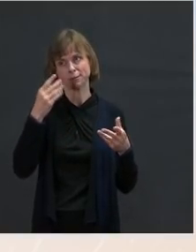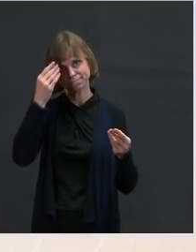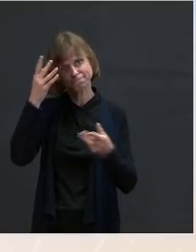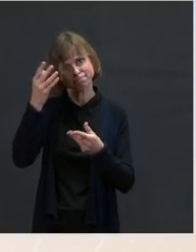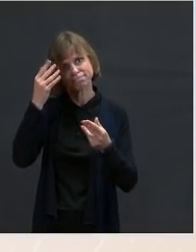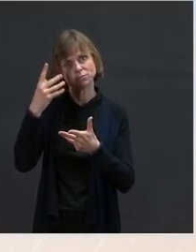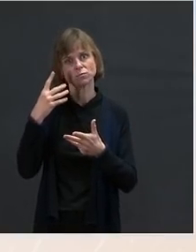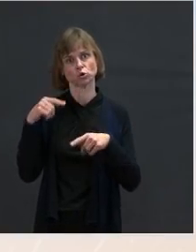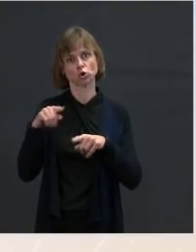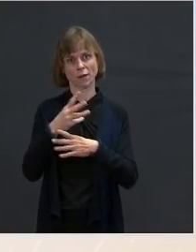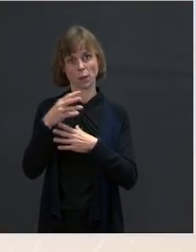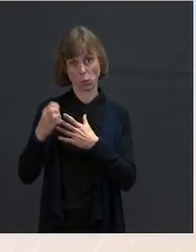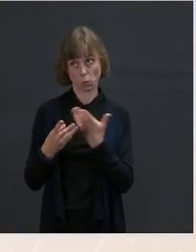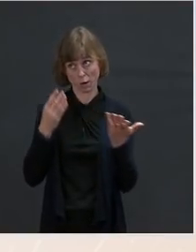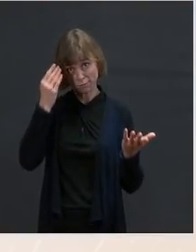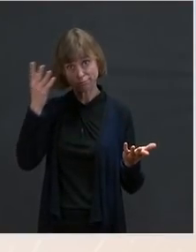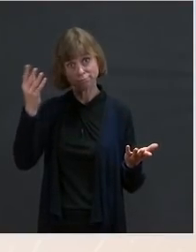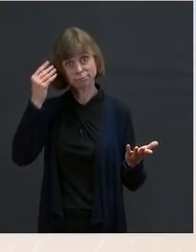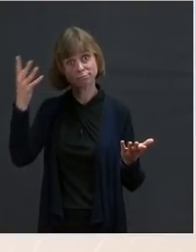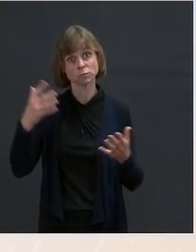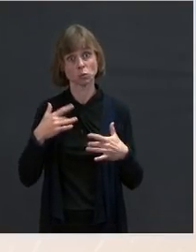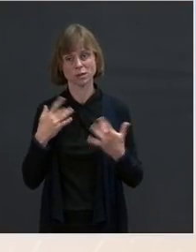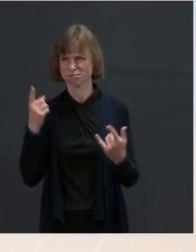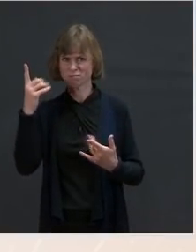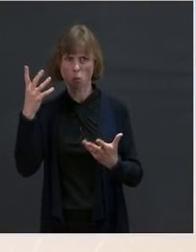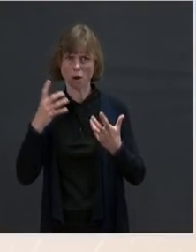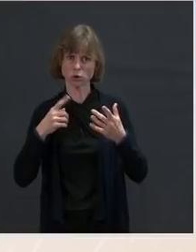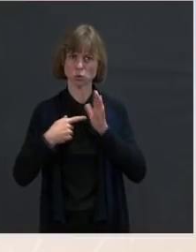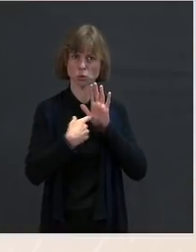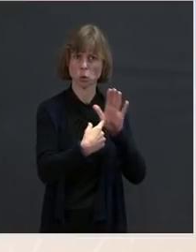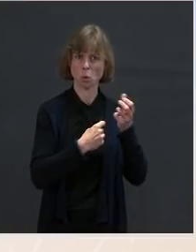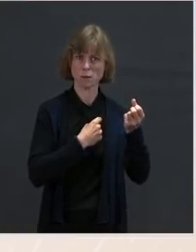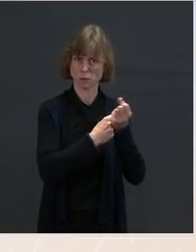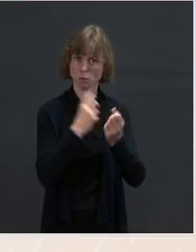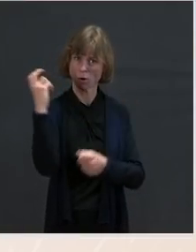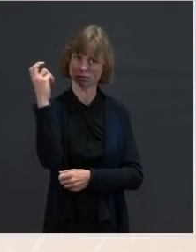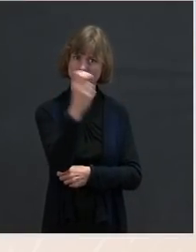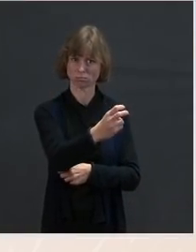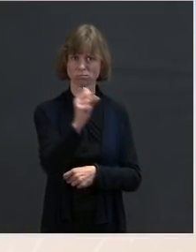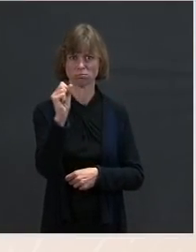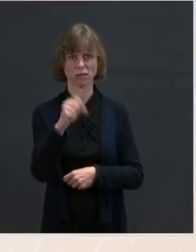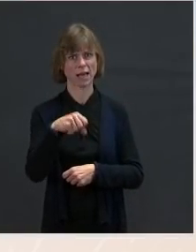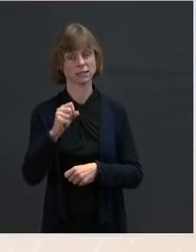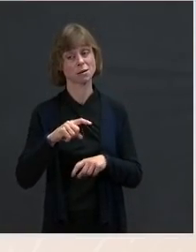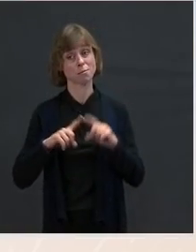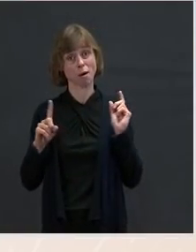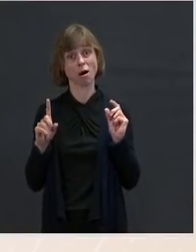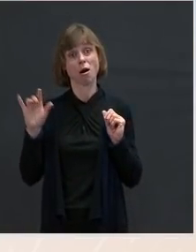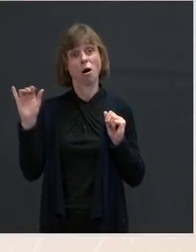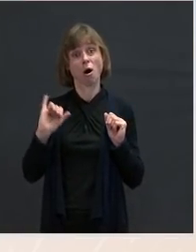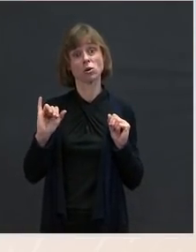and he wants to go and show his support. He also is fully aware of the footprint